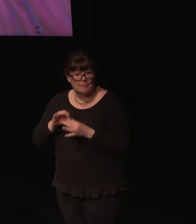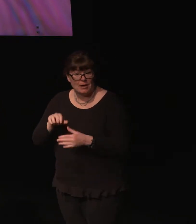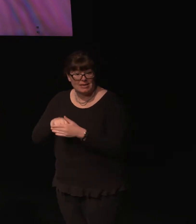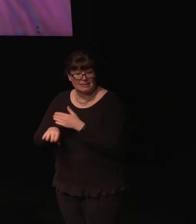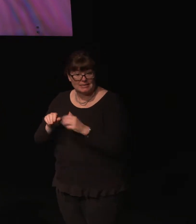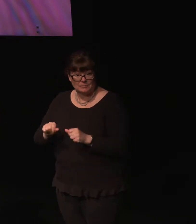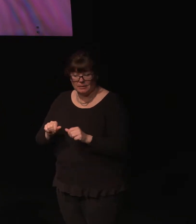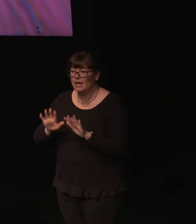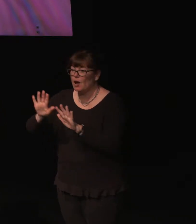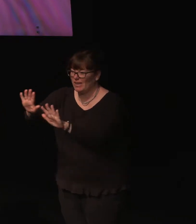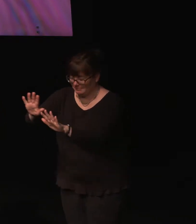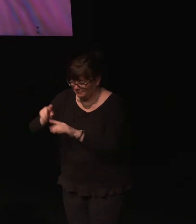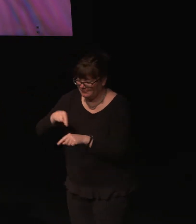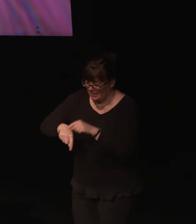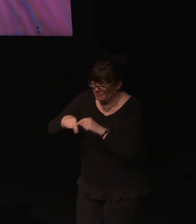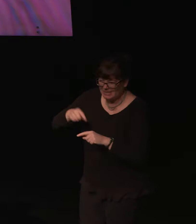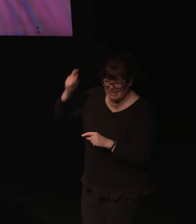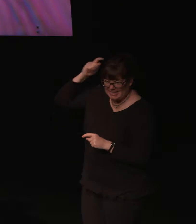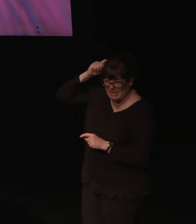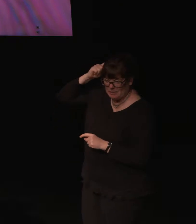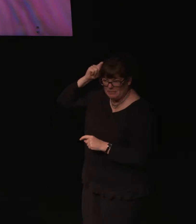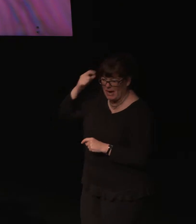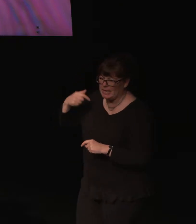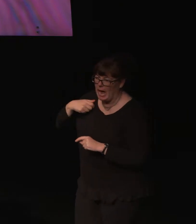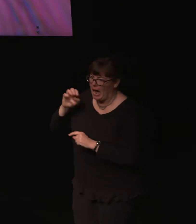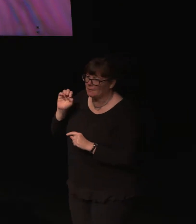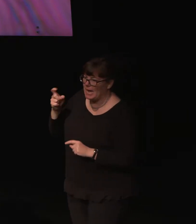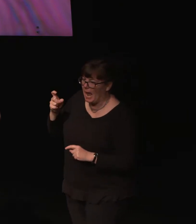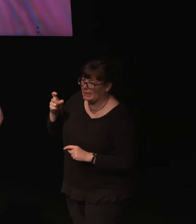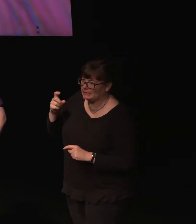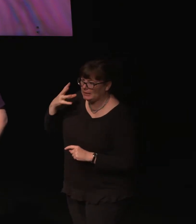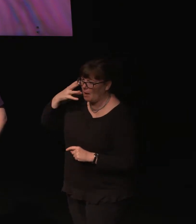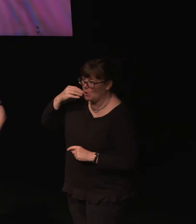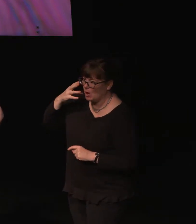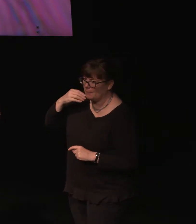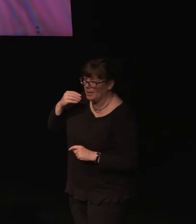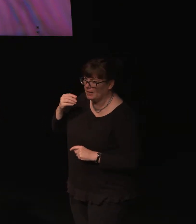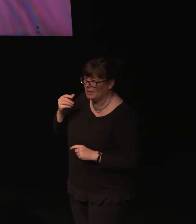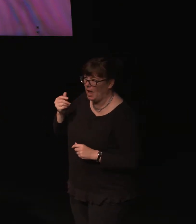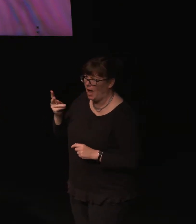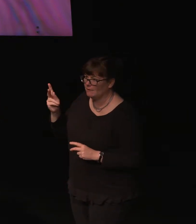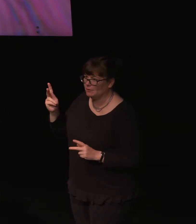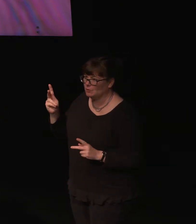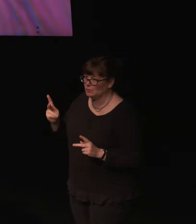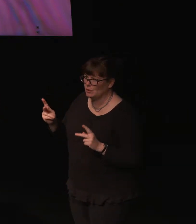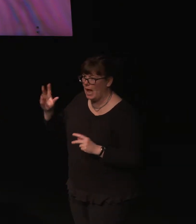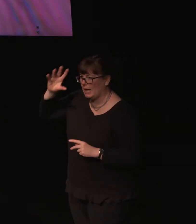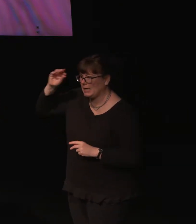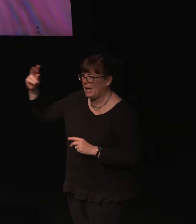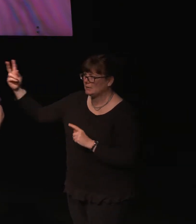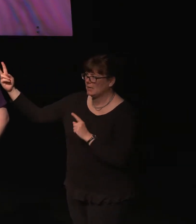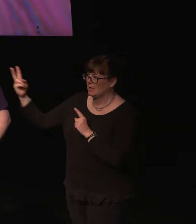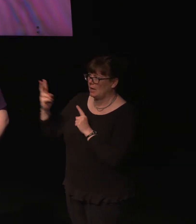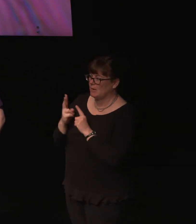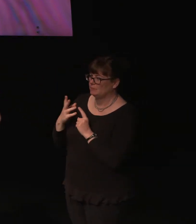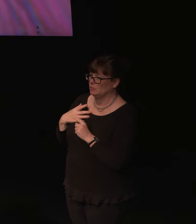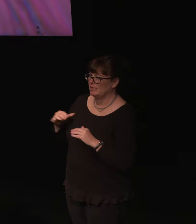so anytime I have a couple of guys come up to my physical space and say, "Would you like to talk about a thing?" I get a little weird.